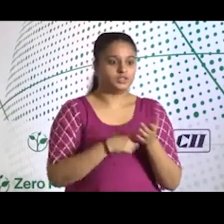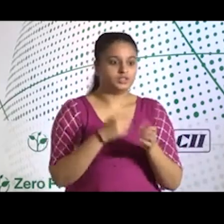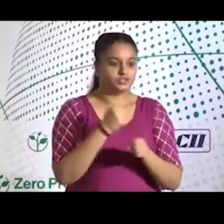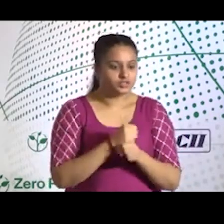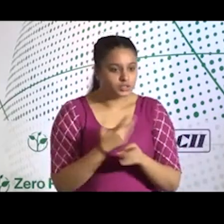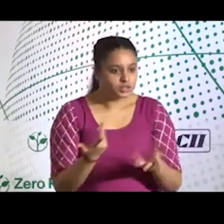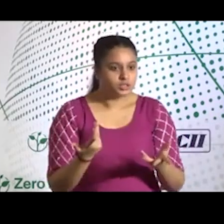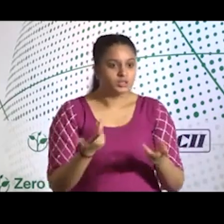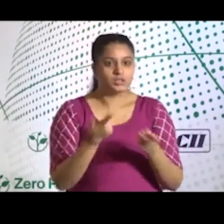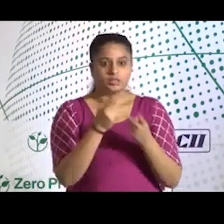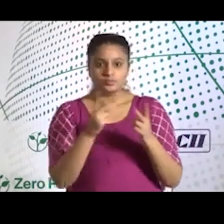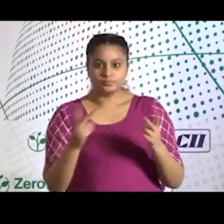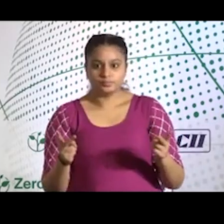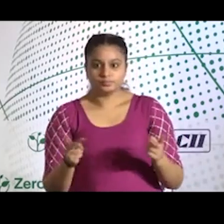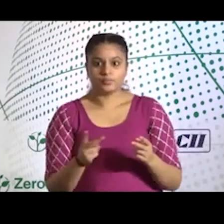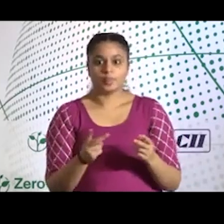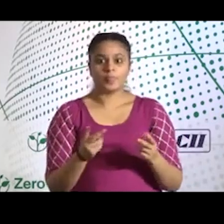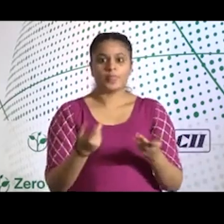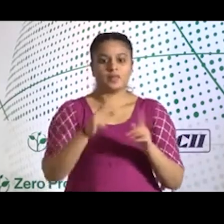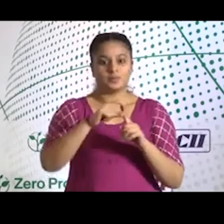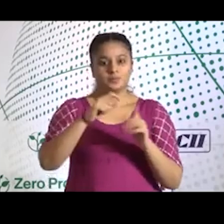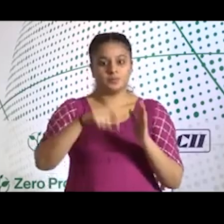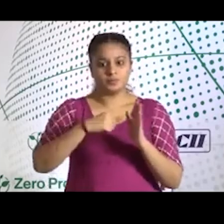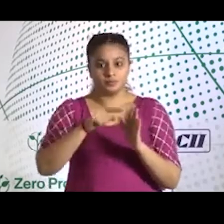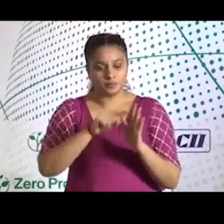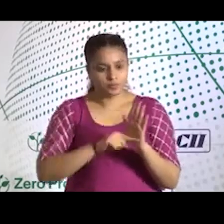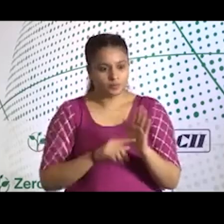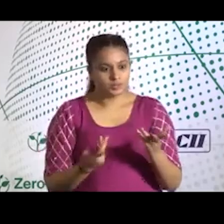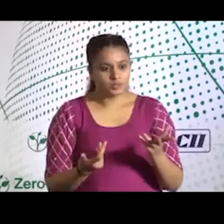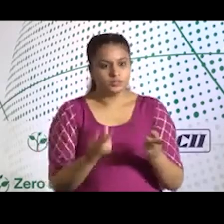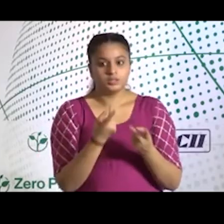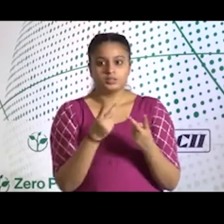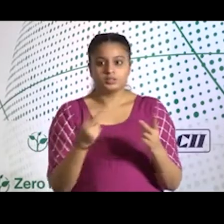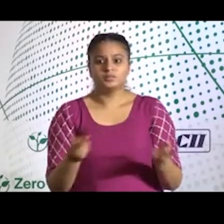reasonable accommodation policies, it had created so many other things.